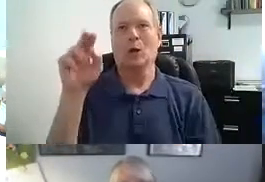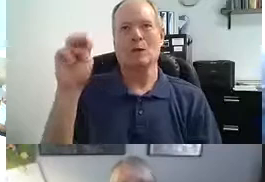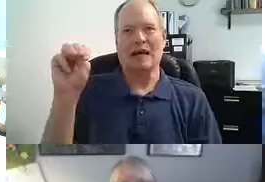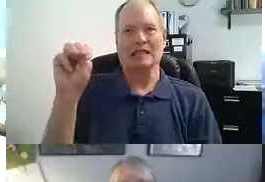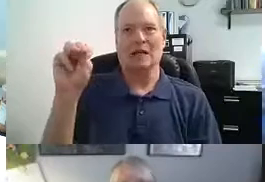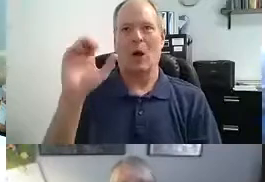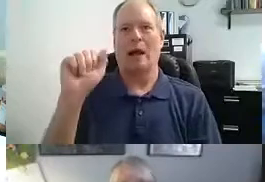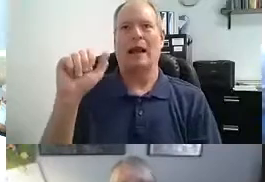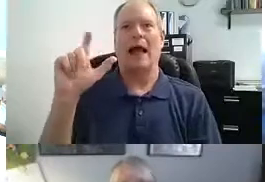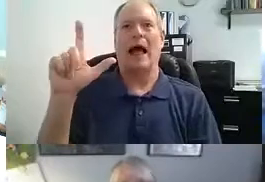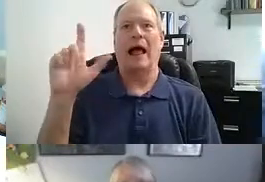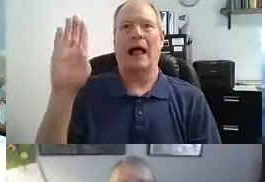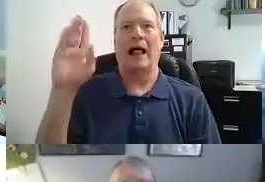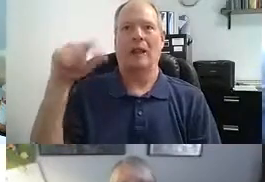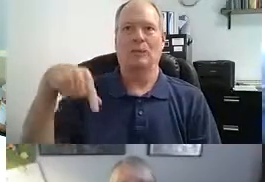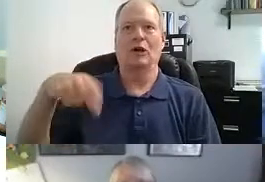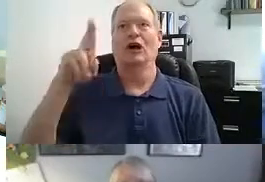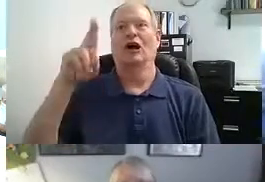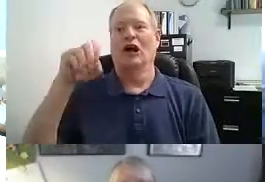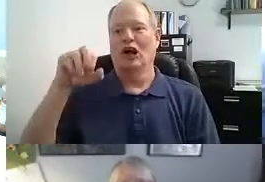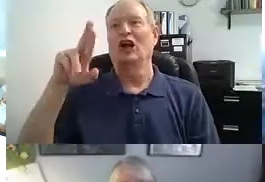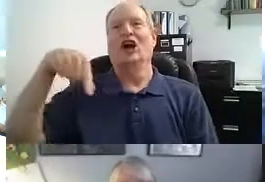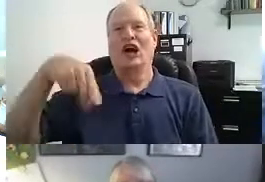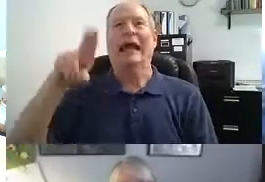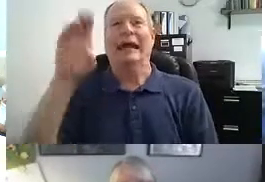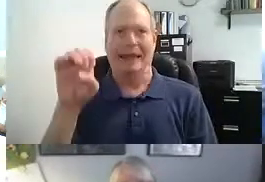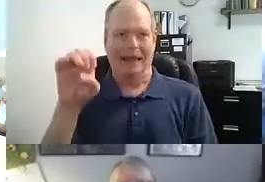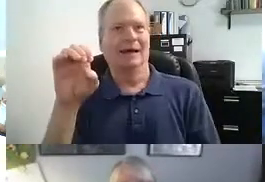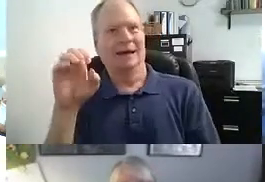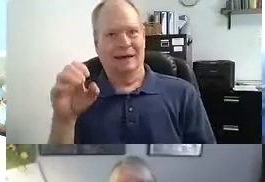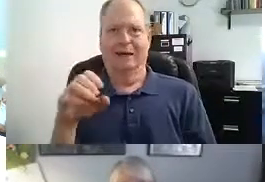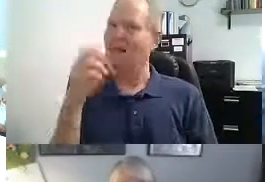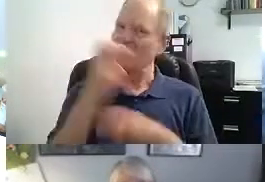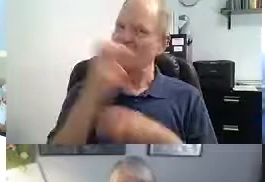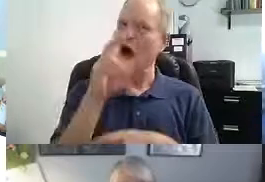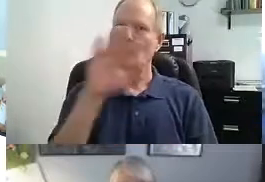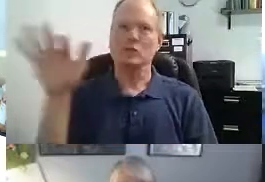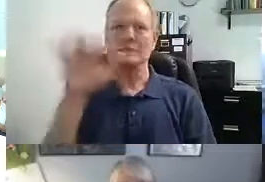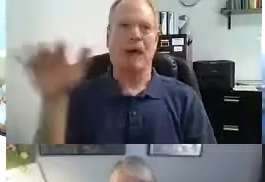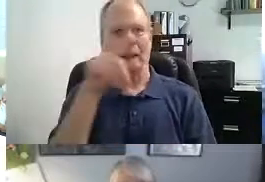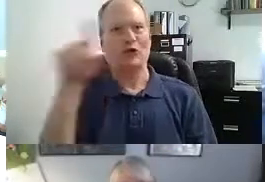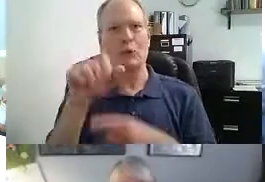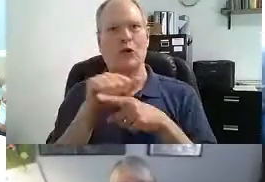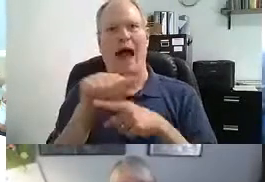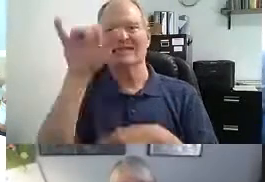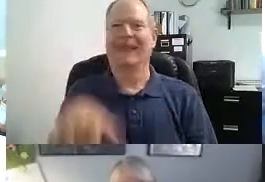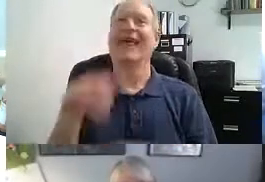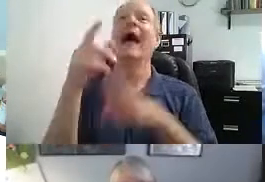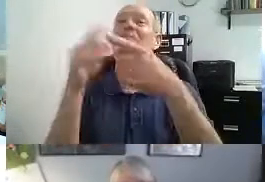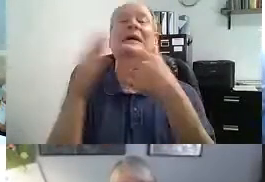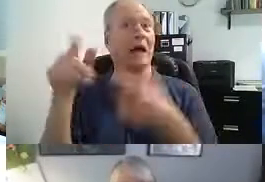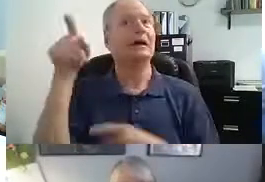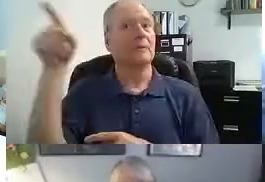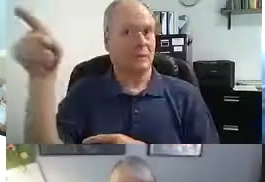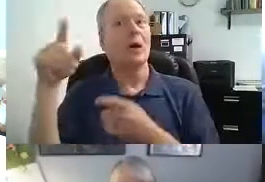And Albuquerque, New Mexico. Whew! it is hard to spell the name of the city for you who practice fingerspelling.